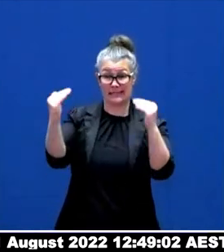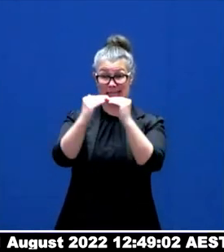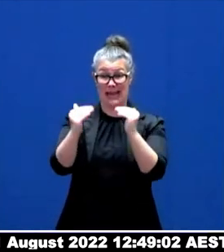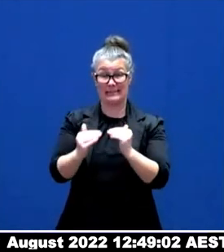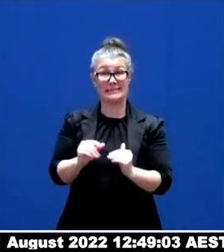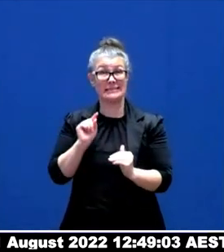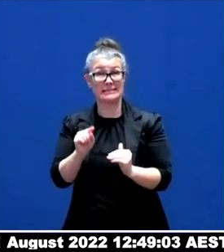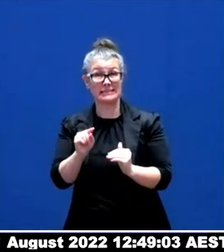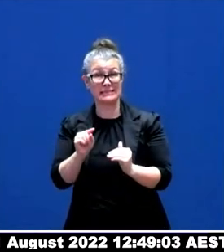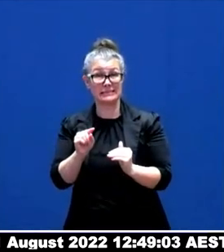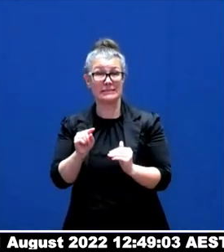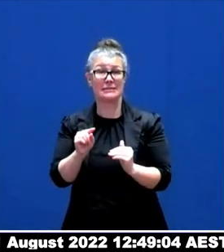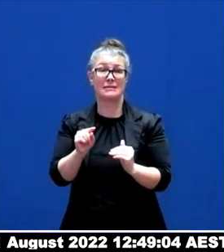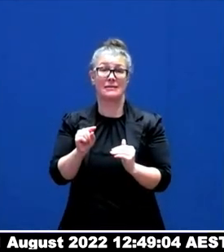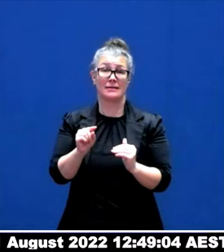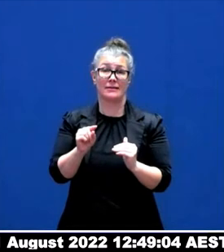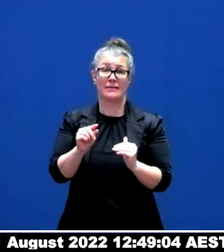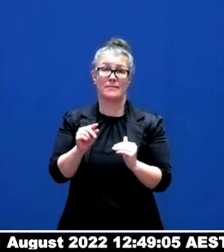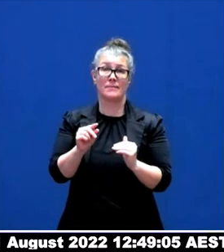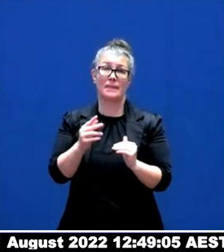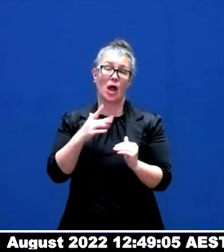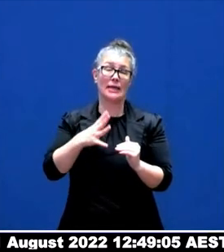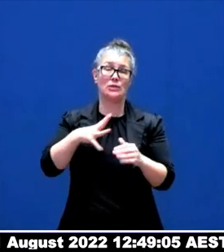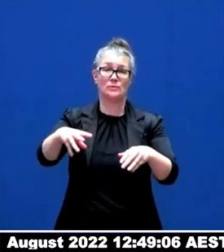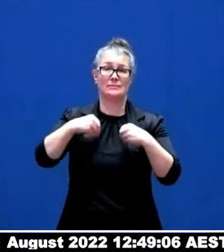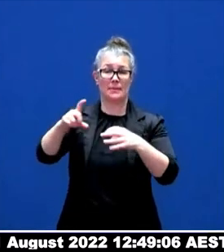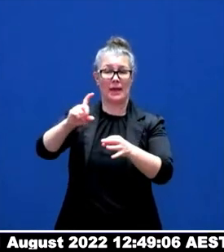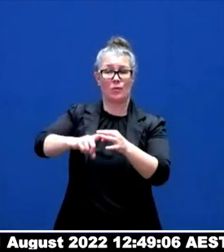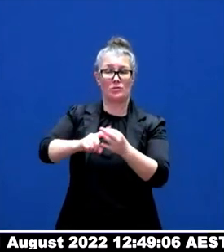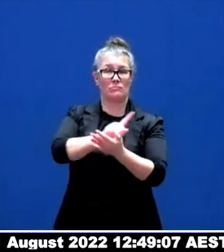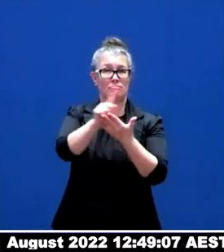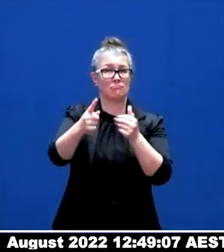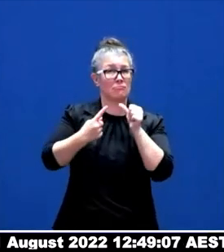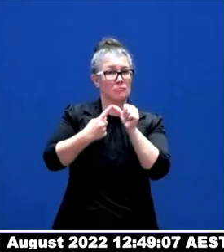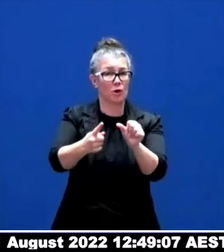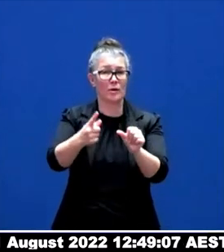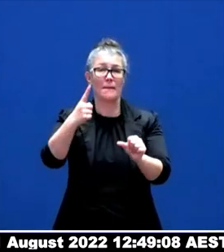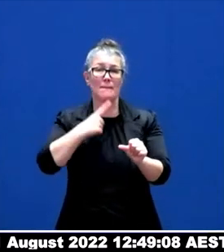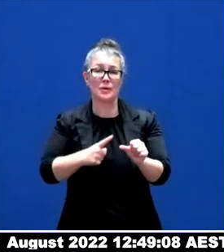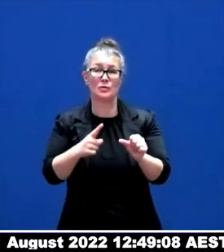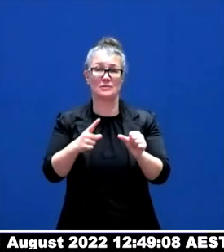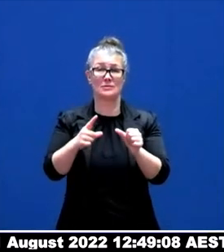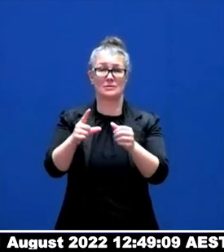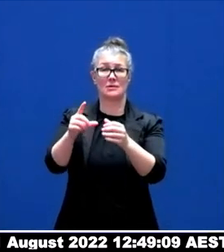I'll need to take that on notice, just because the maintenance of properties does sit under the remit of Land and Housing Corporation.